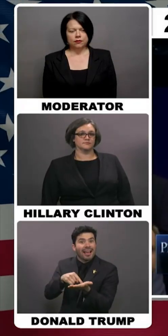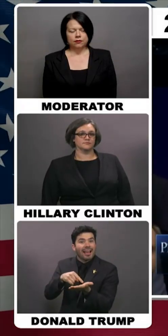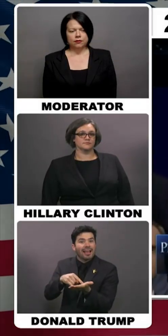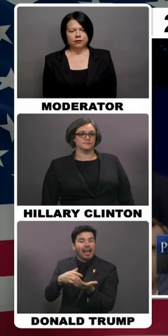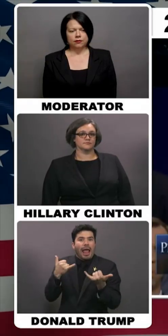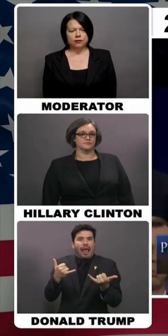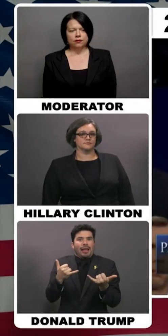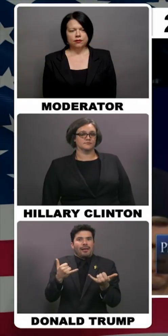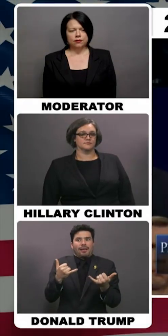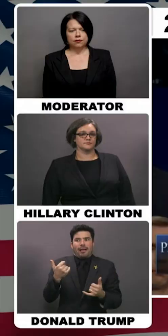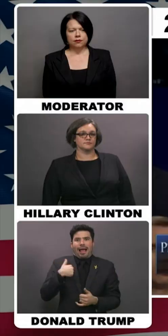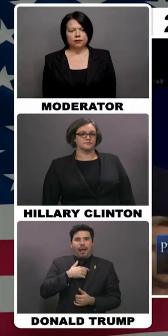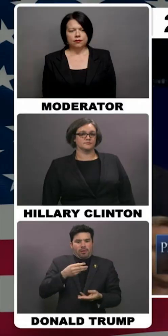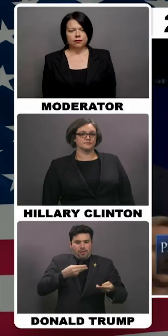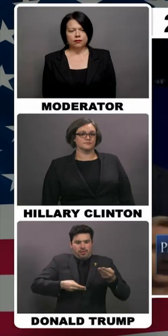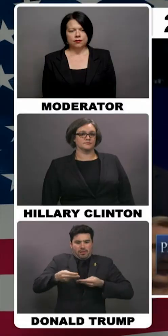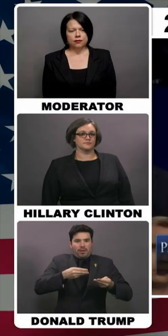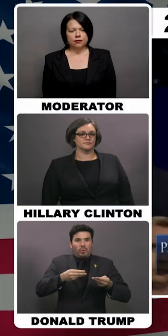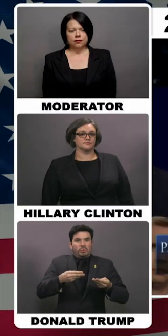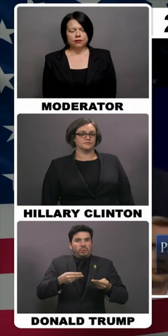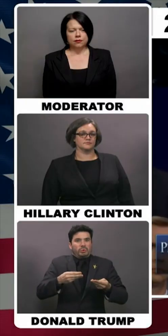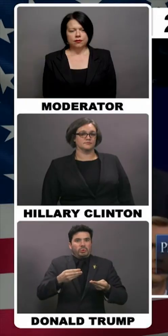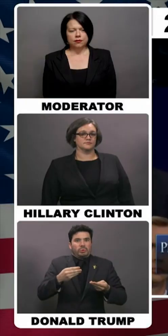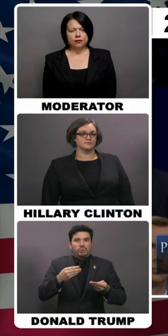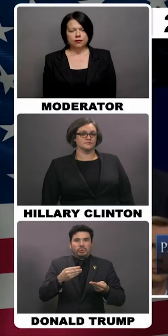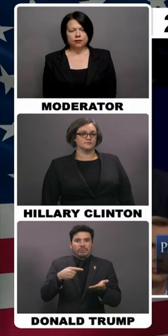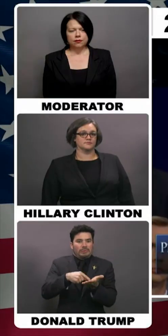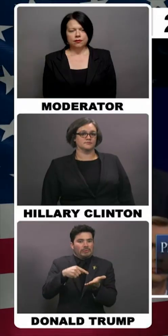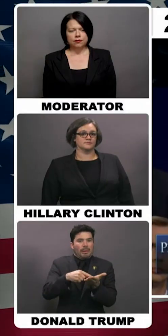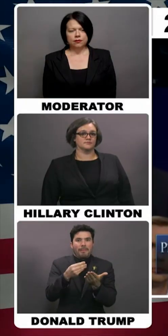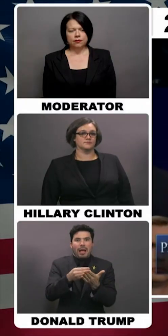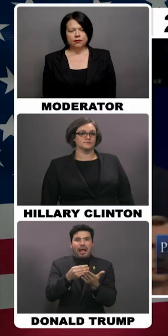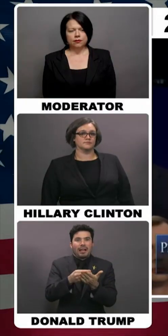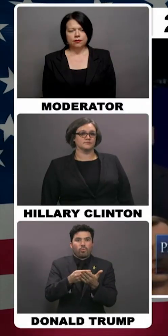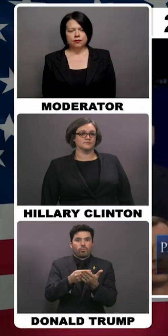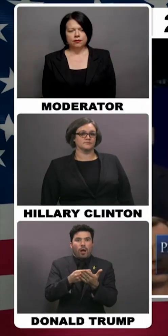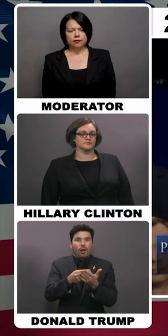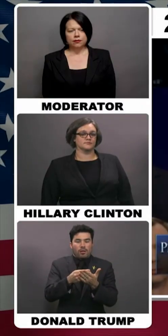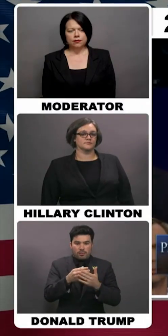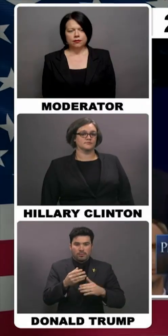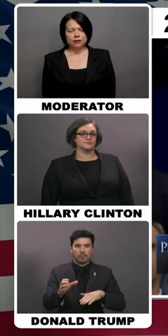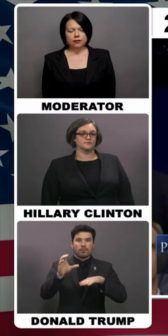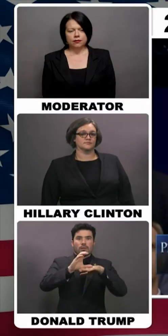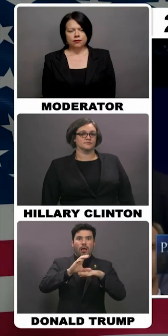are tremendous. But we are putting our energy companies out of business.